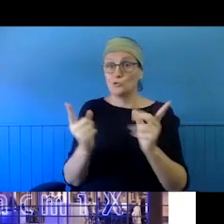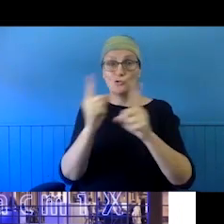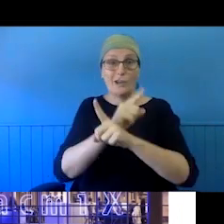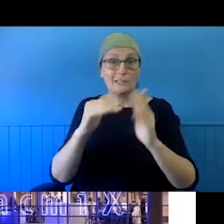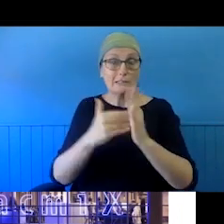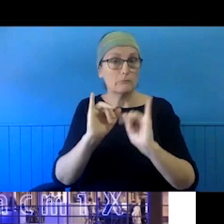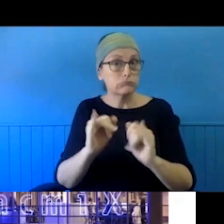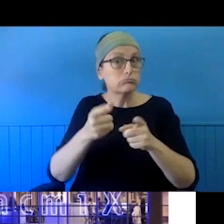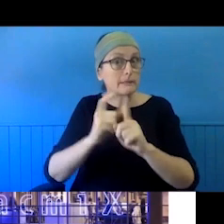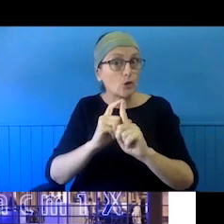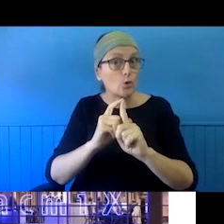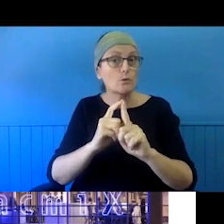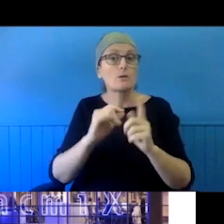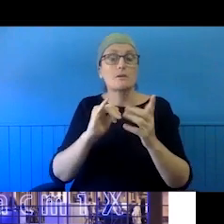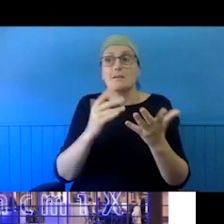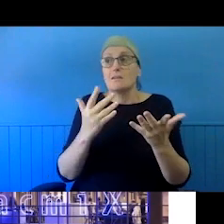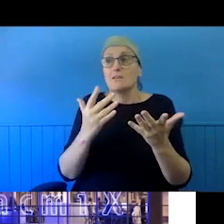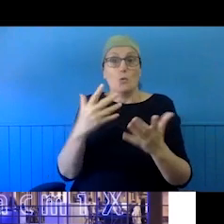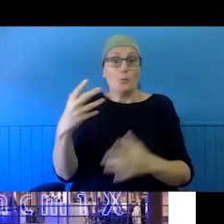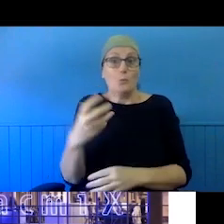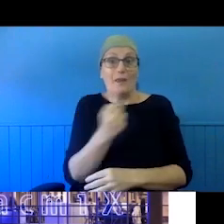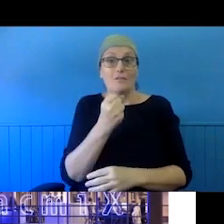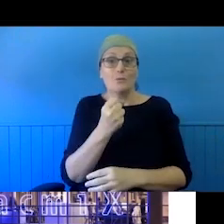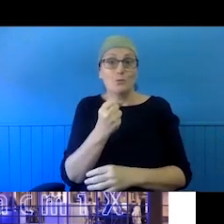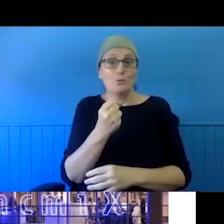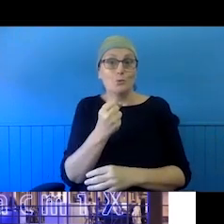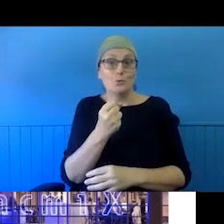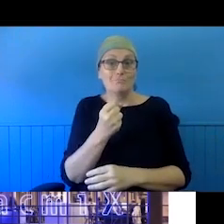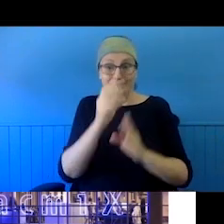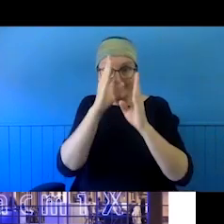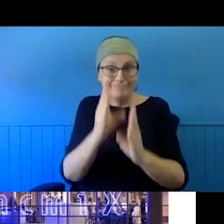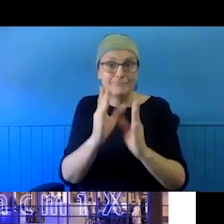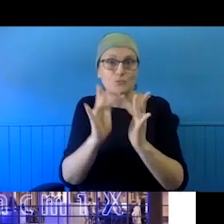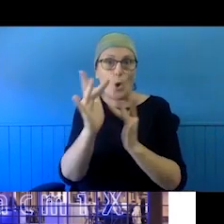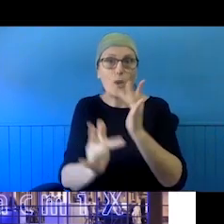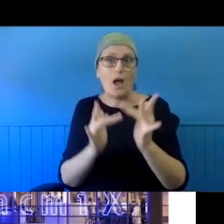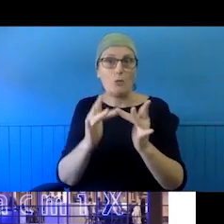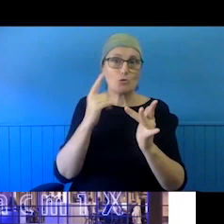and we're just responding to circumstances that we've found ourselves in, which are pretty heartbreaking. But I do believe